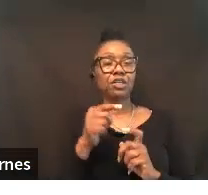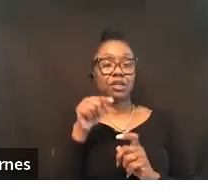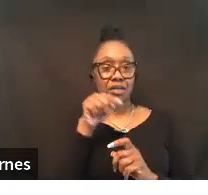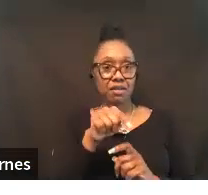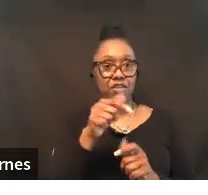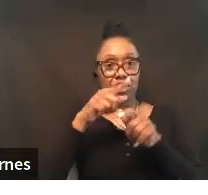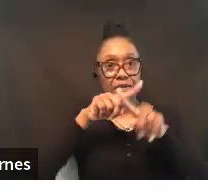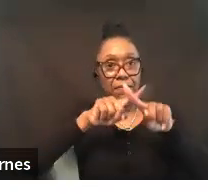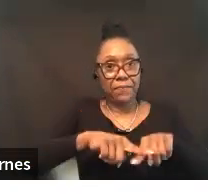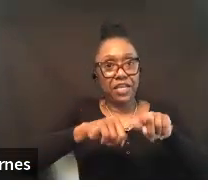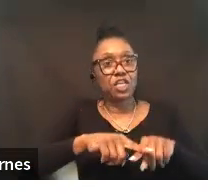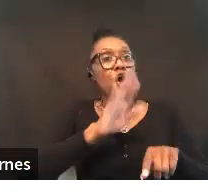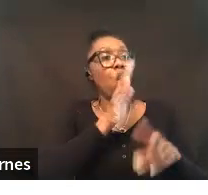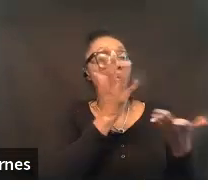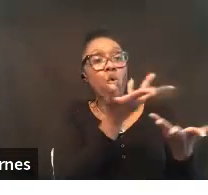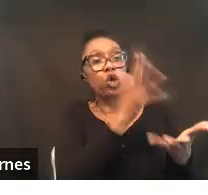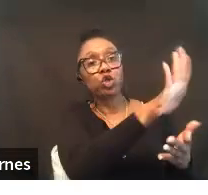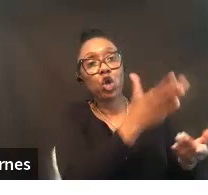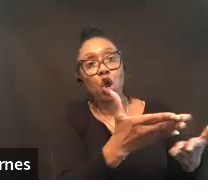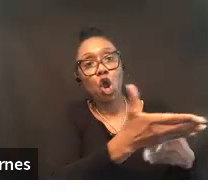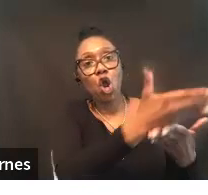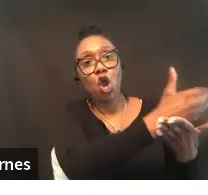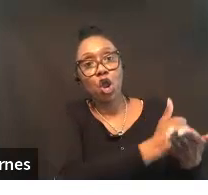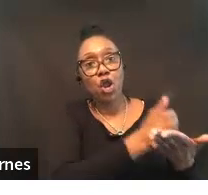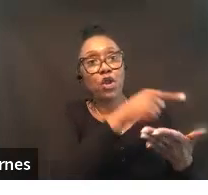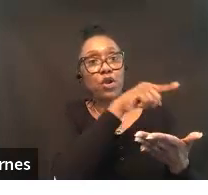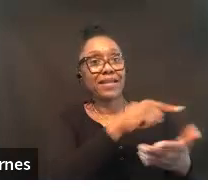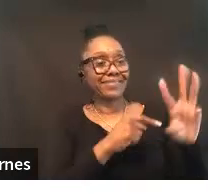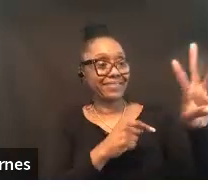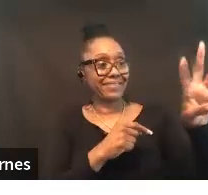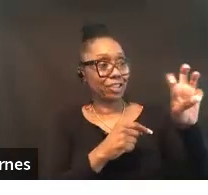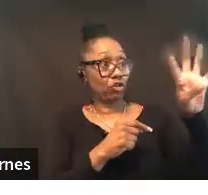$640 of income for this particular month.